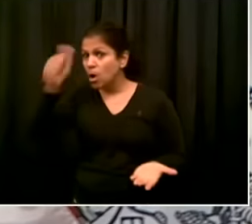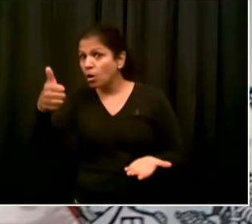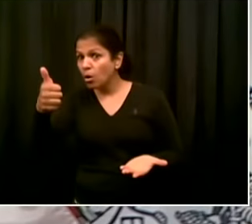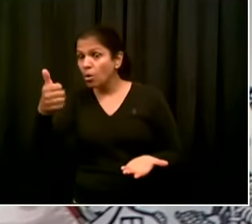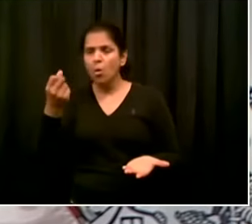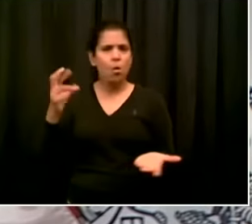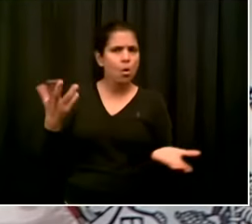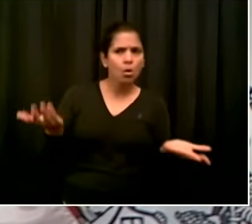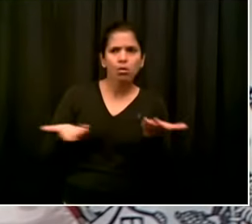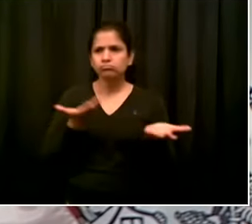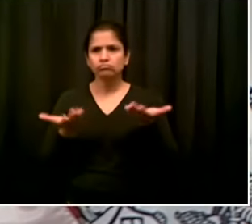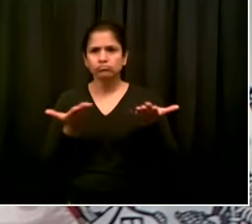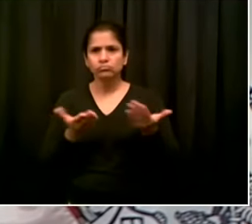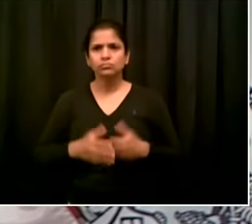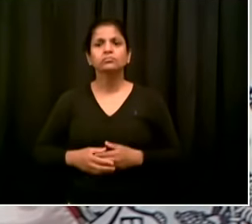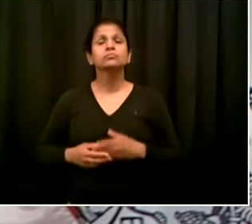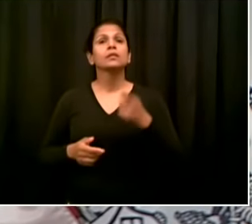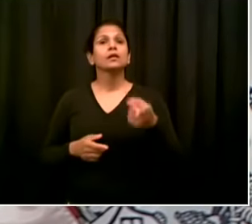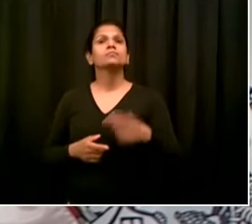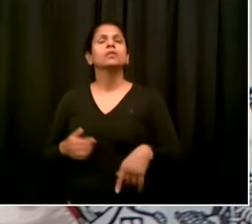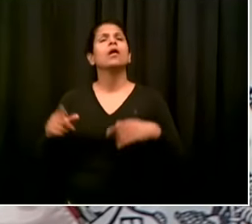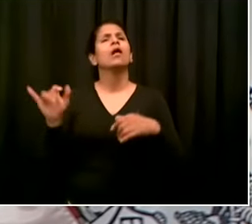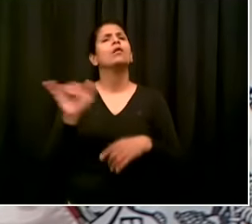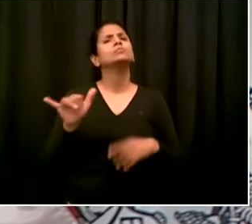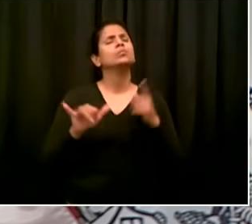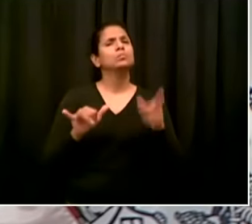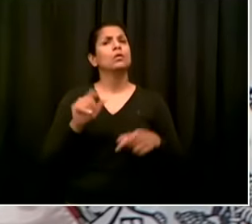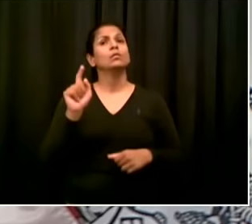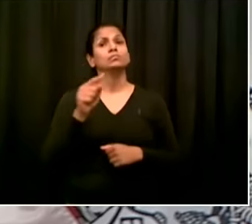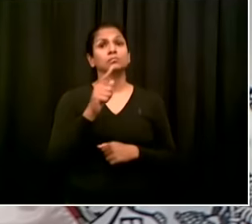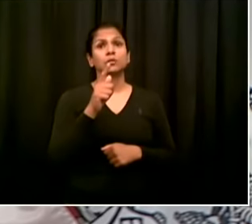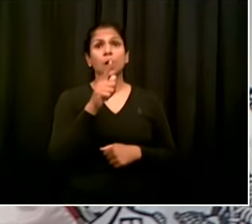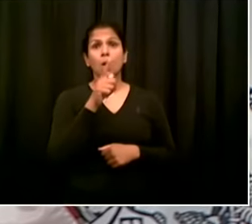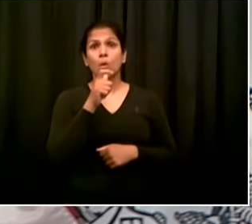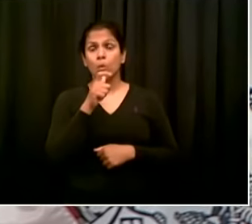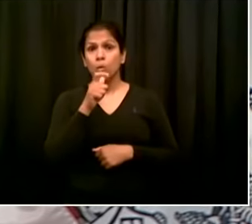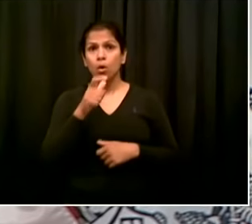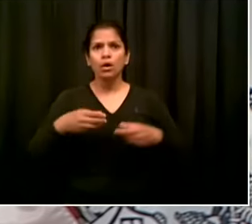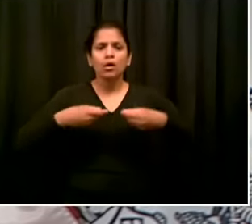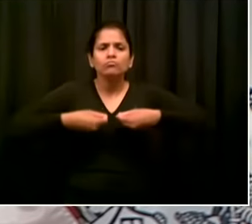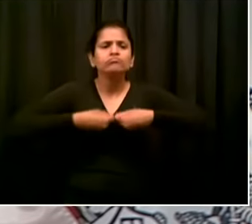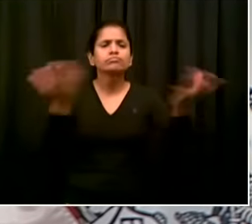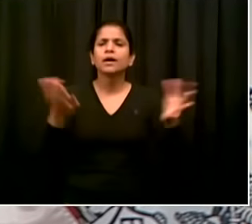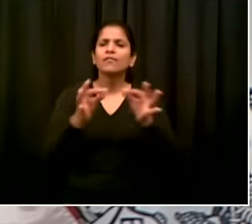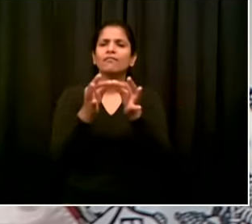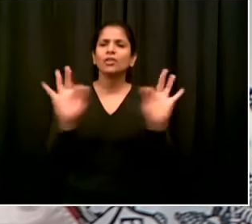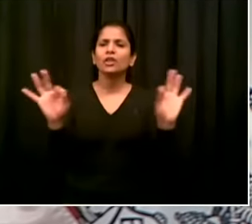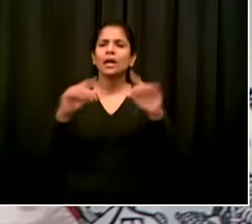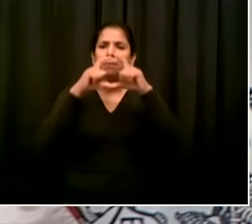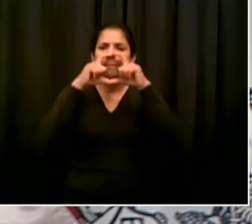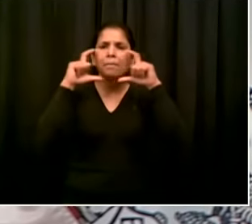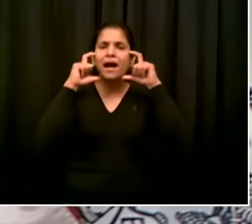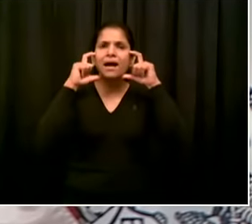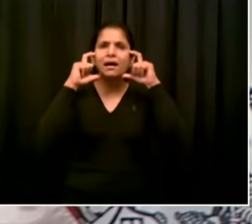THE HEALTH COMMISSIONER IS, WHO WIL LBE GOING INTO THE PRIVATE SCHOOLS IN THE EFFECTED